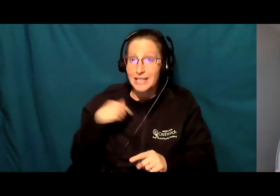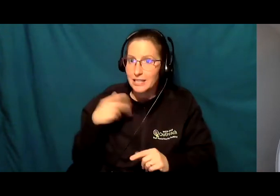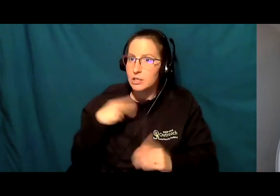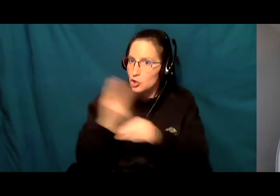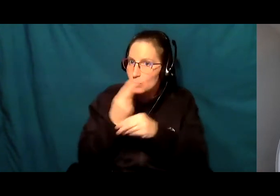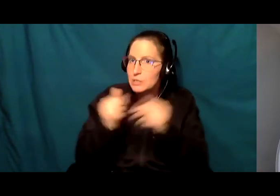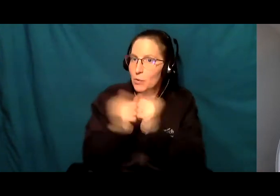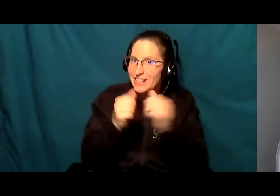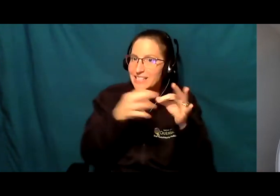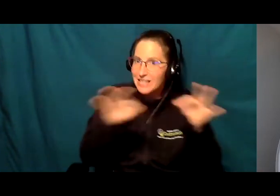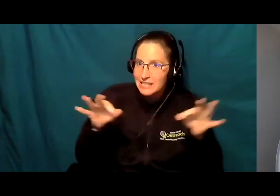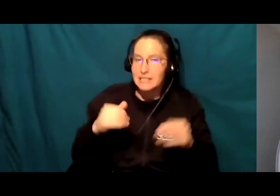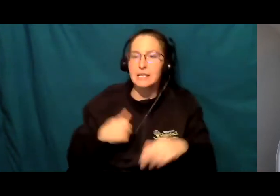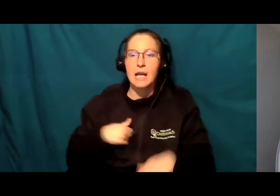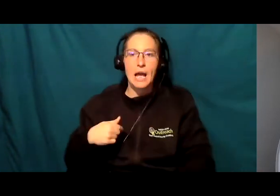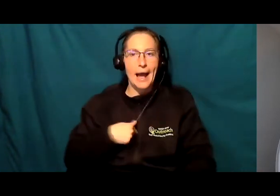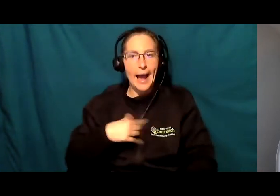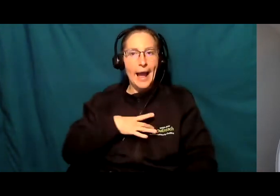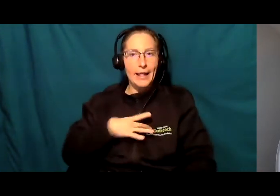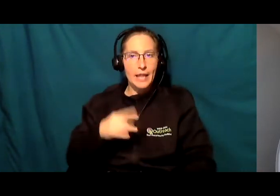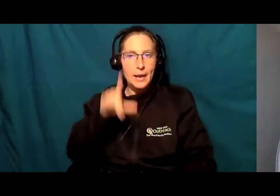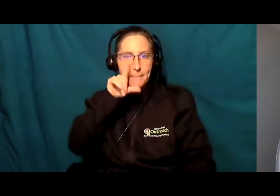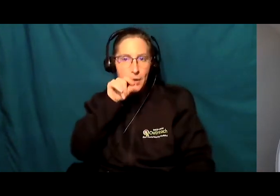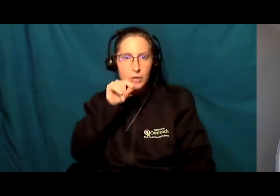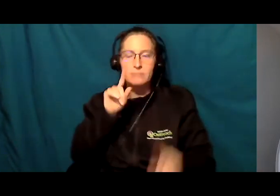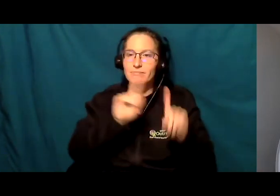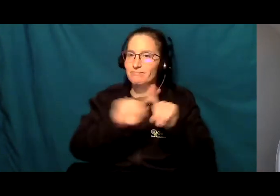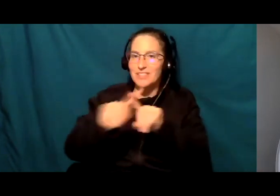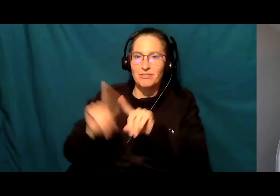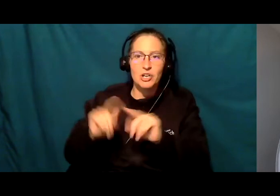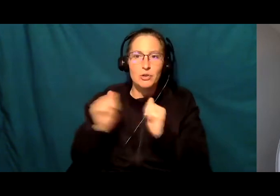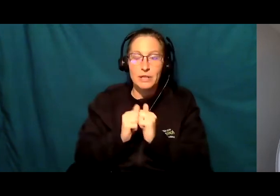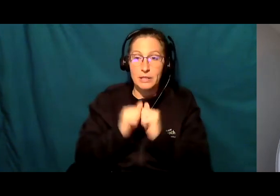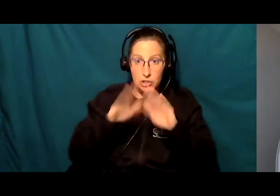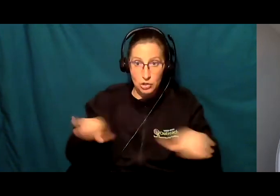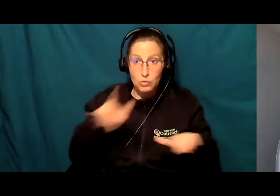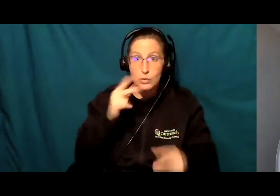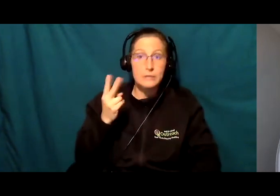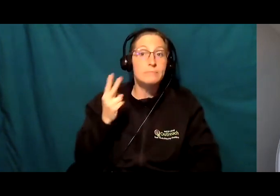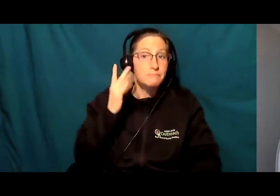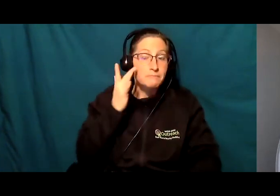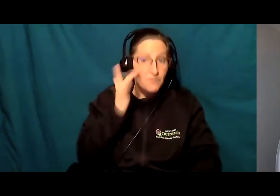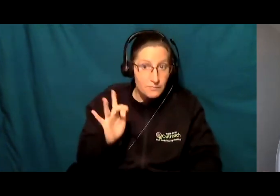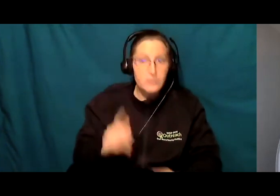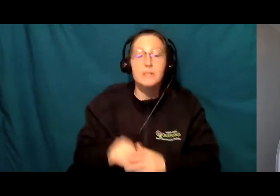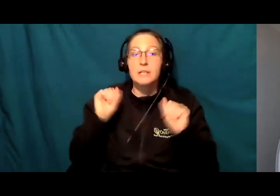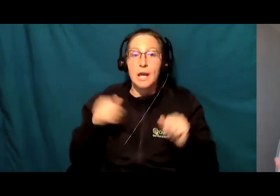So I like the bird. Same thing that we do with children that can see, repetitive- brown bear, brown bear--